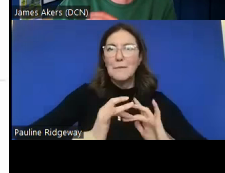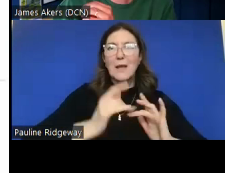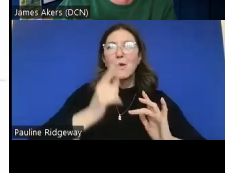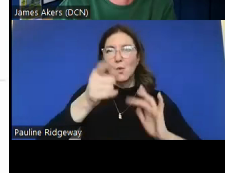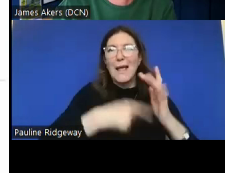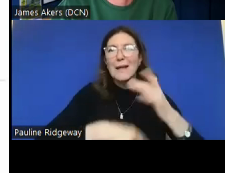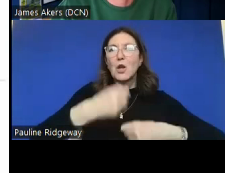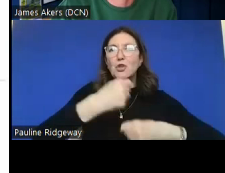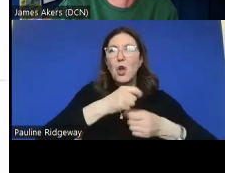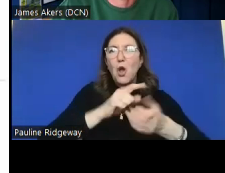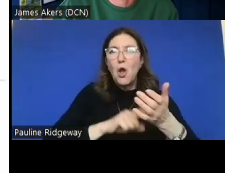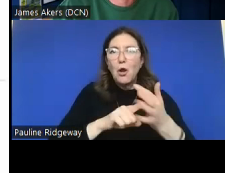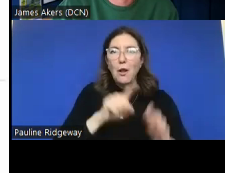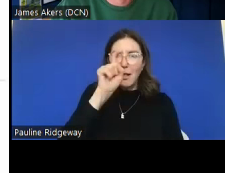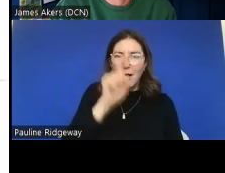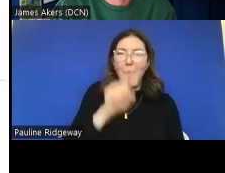if you press the cog icon.